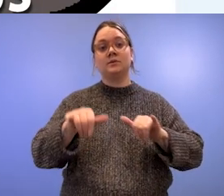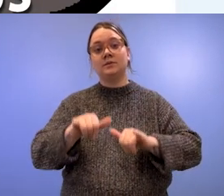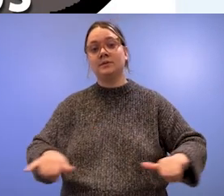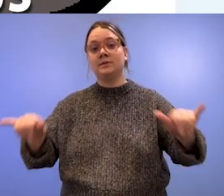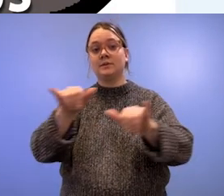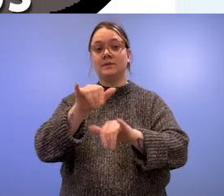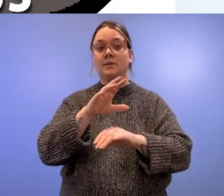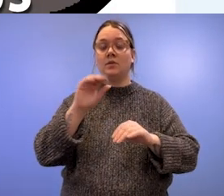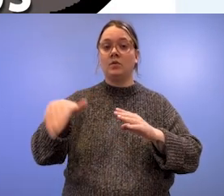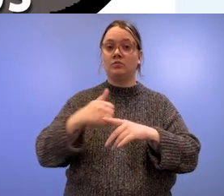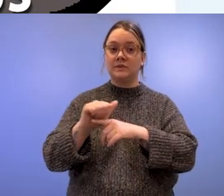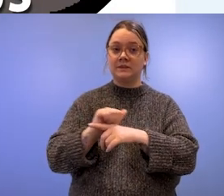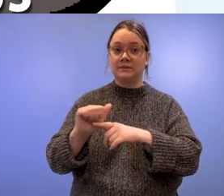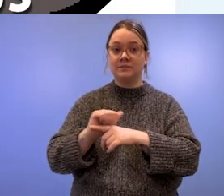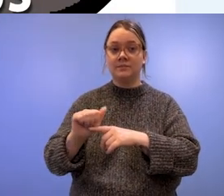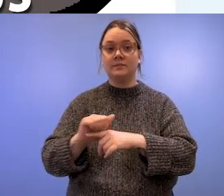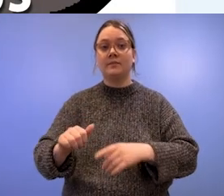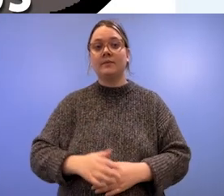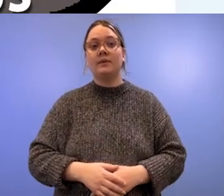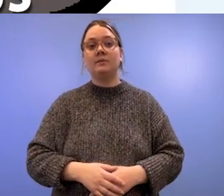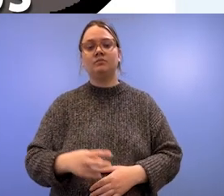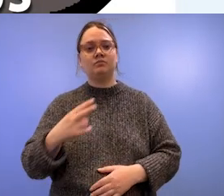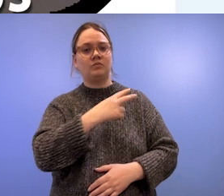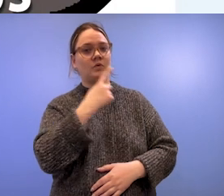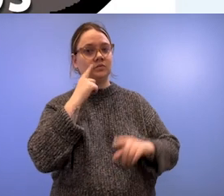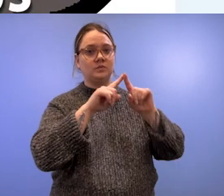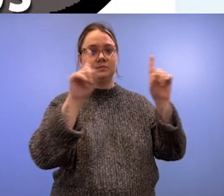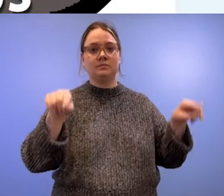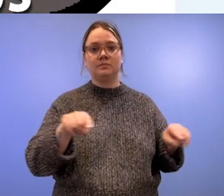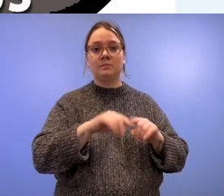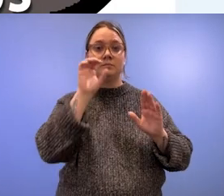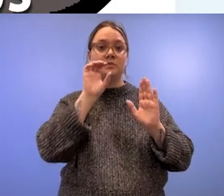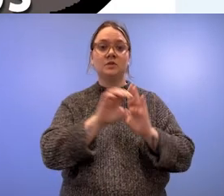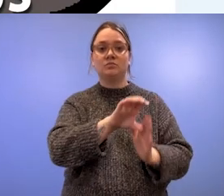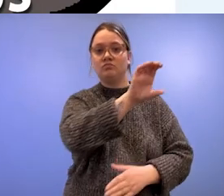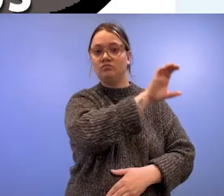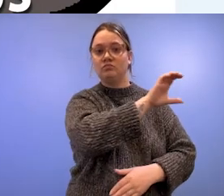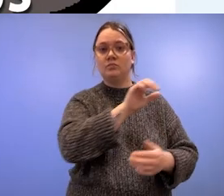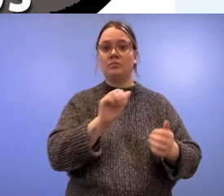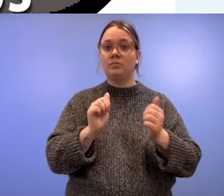work. And then on the screen. There's an image of a outline of a wheelchair in a black circle,